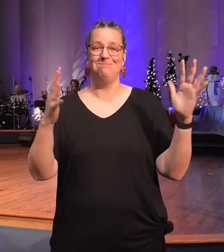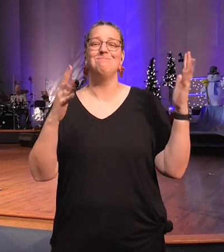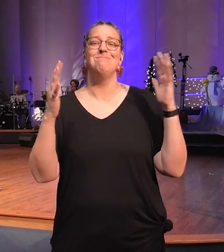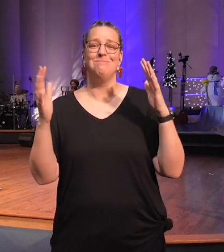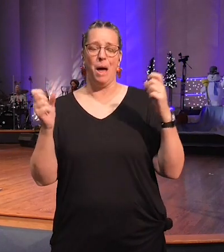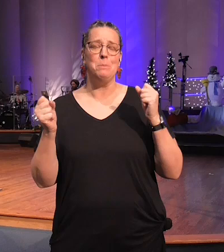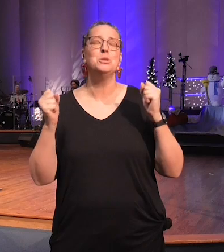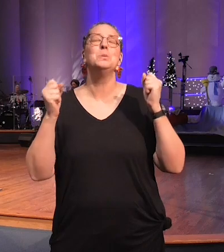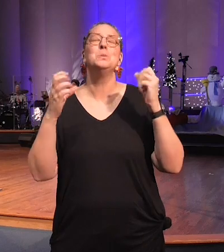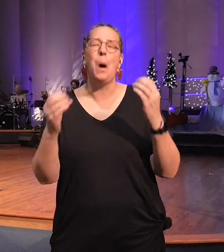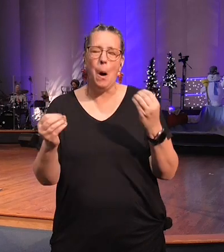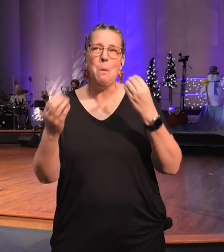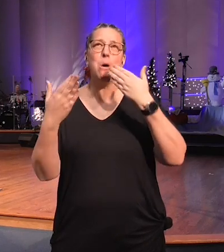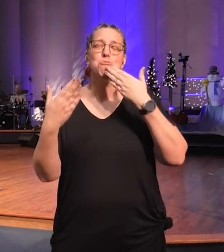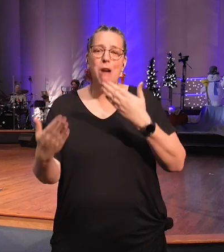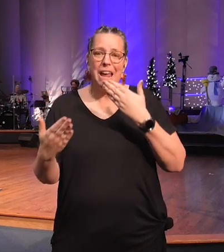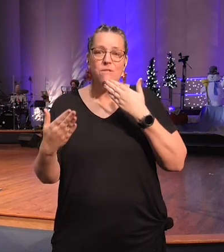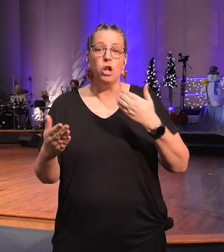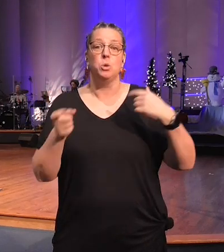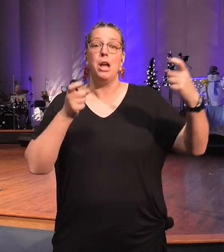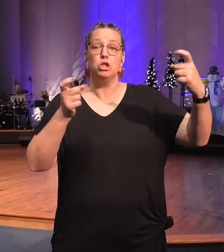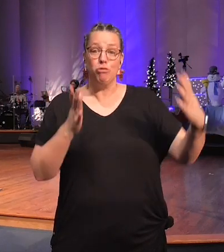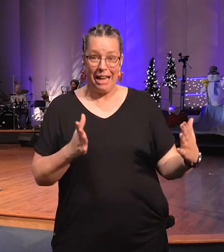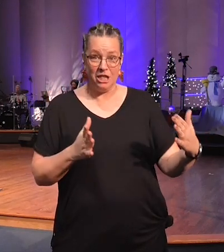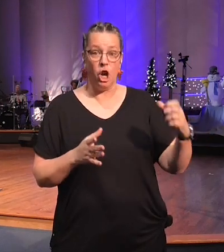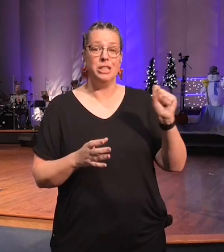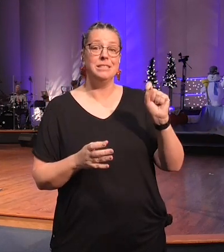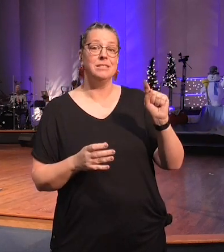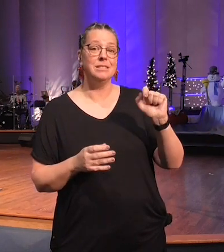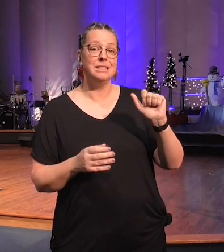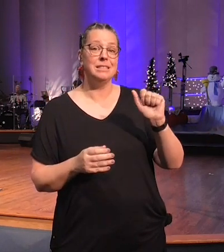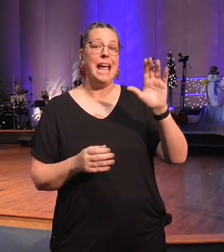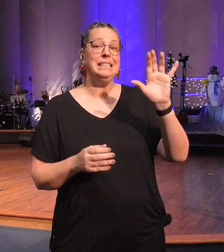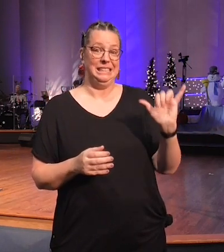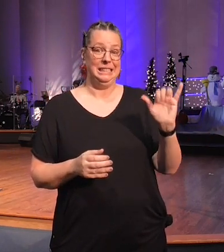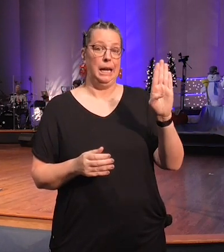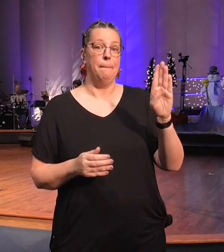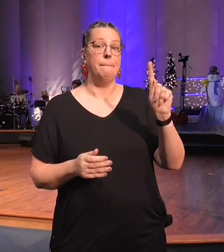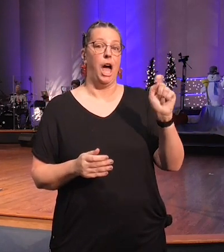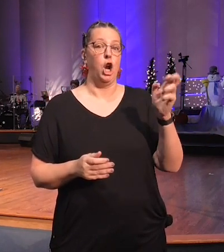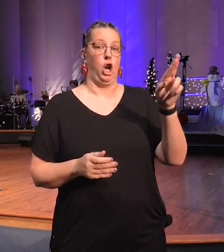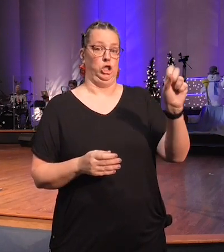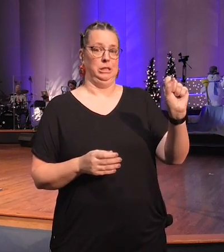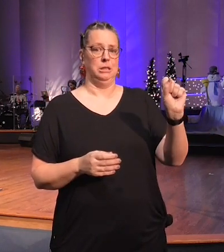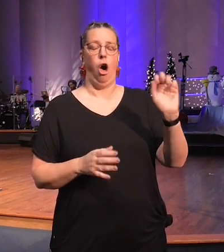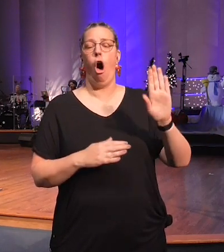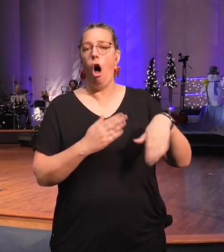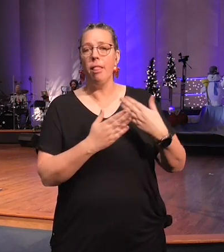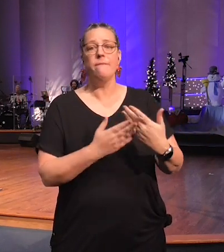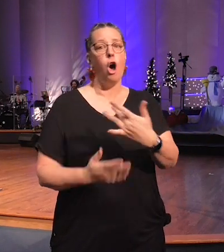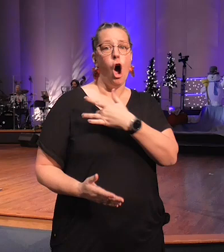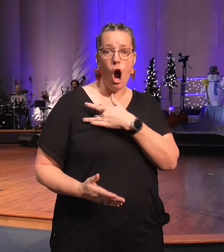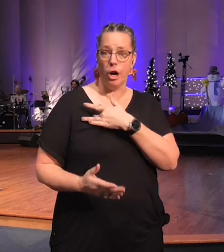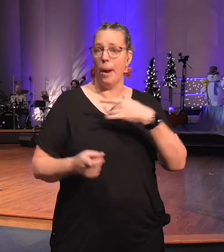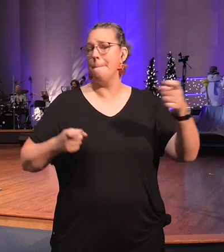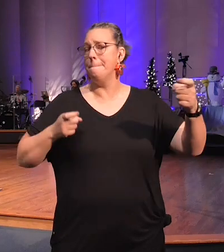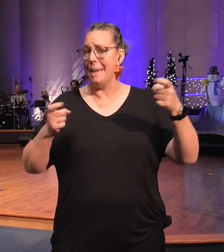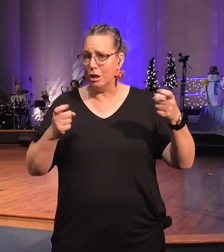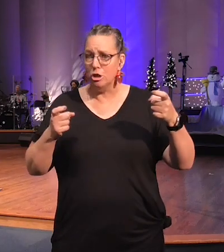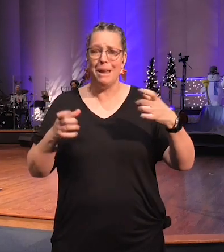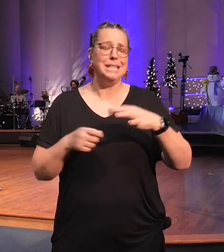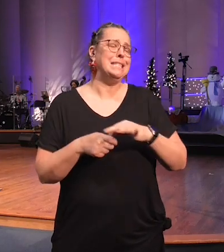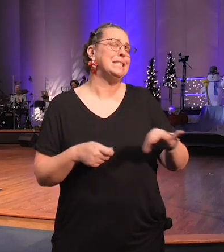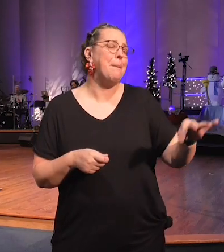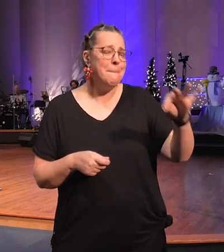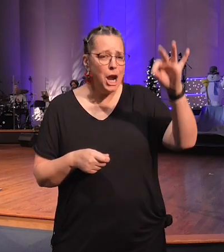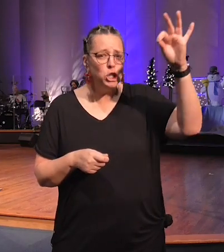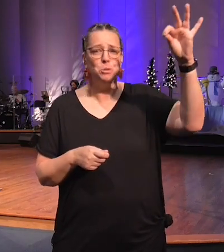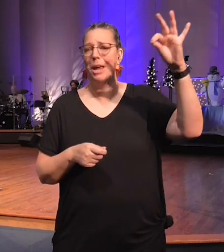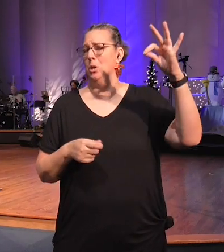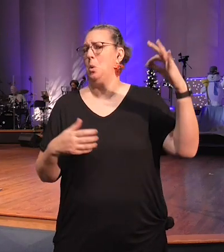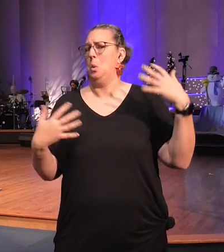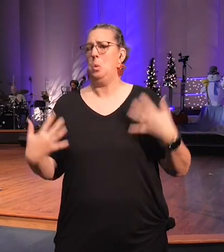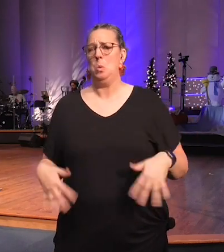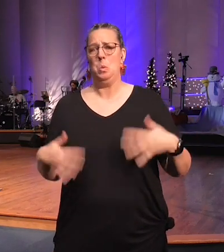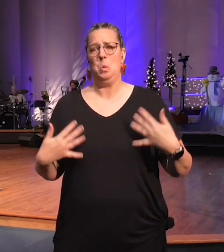church I am so grateful to our director Stacy butters for all of the heart the management